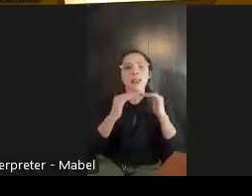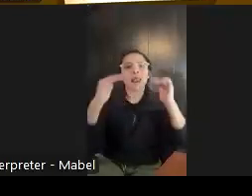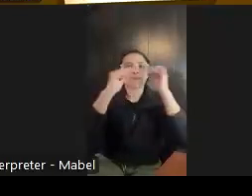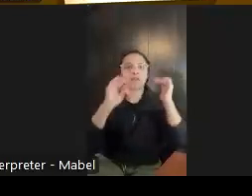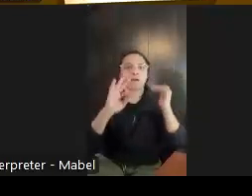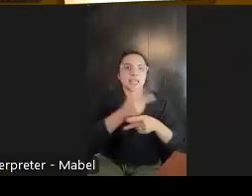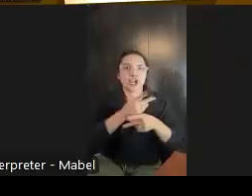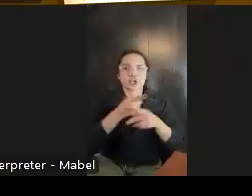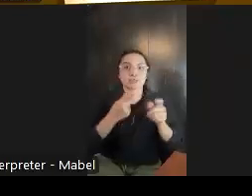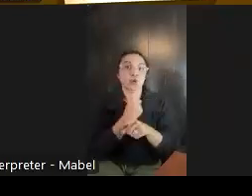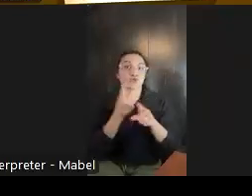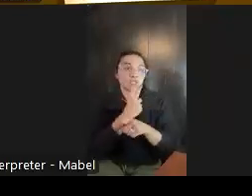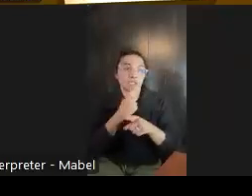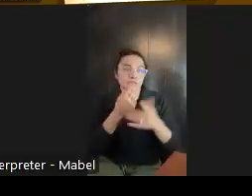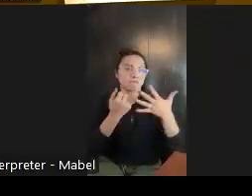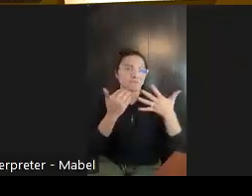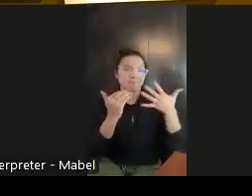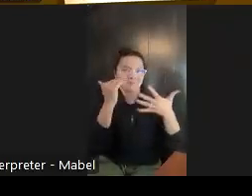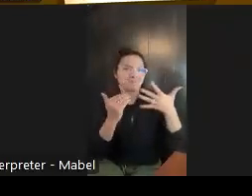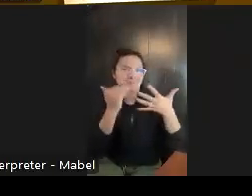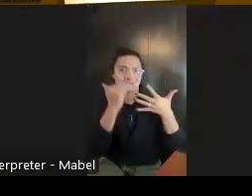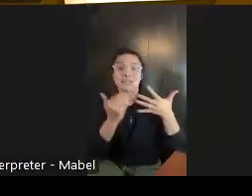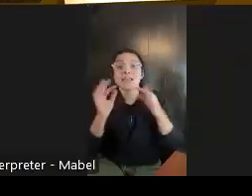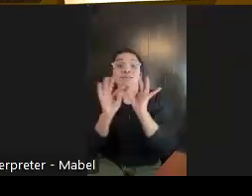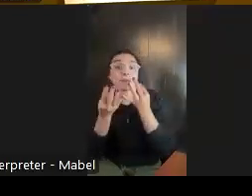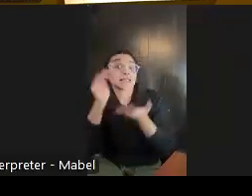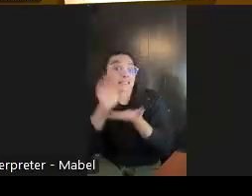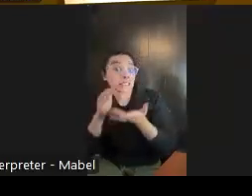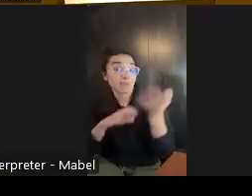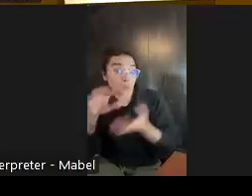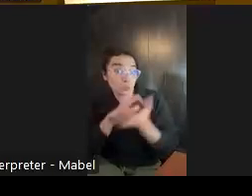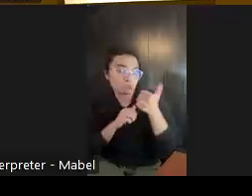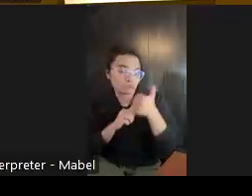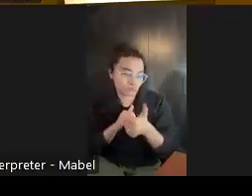so it helps families to decrease confusion and also not land in a space that is not the best